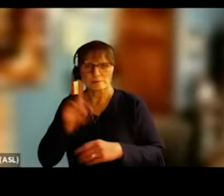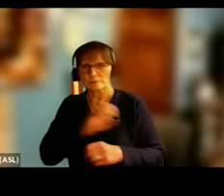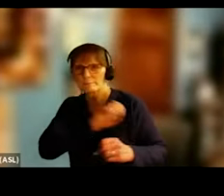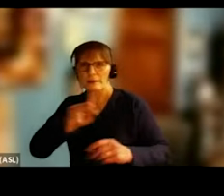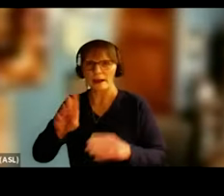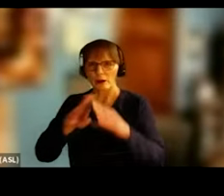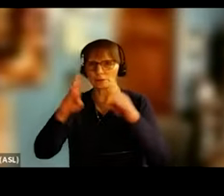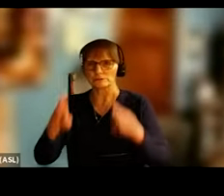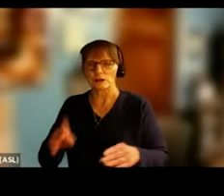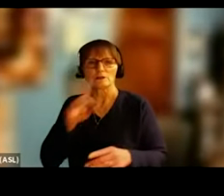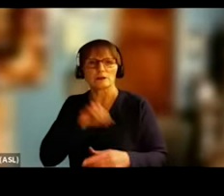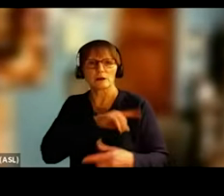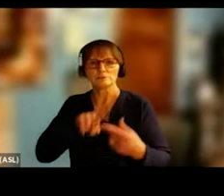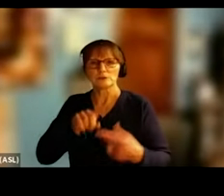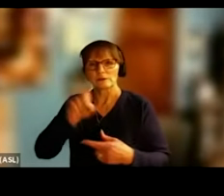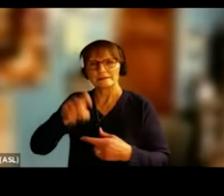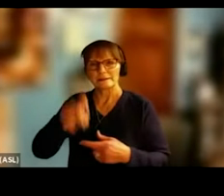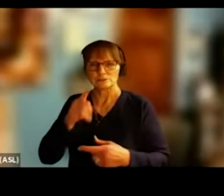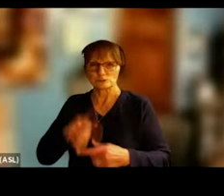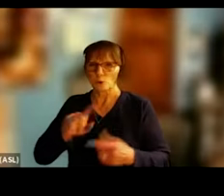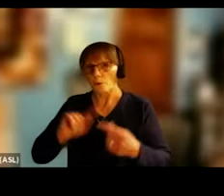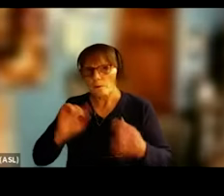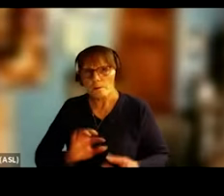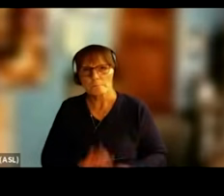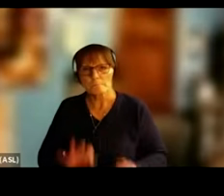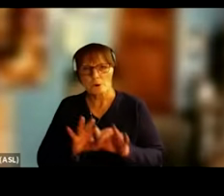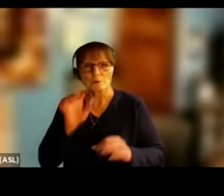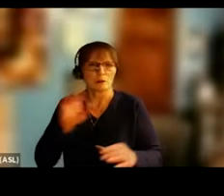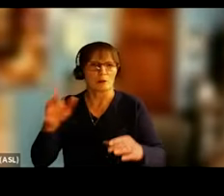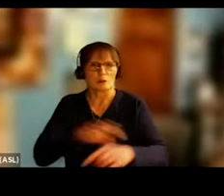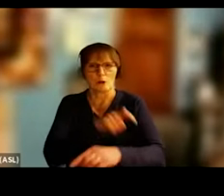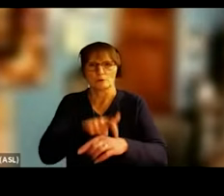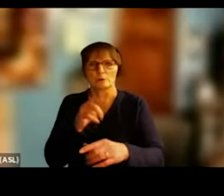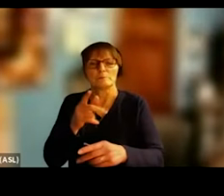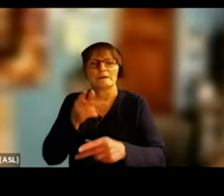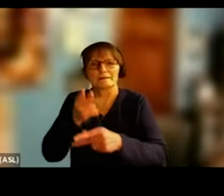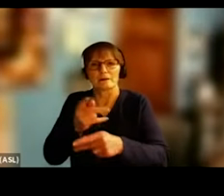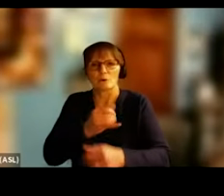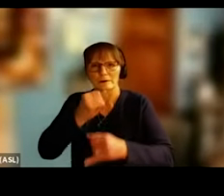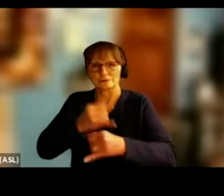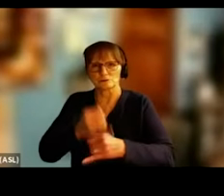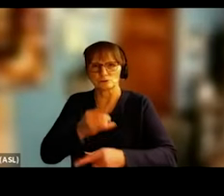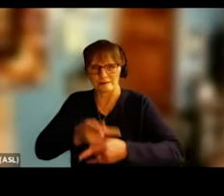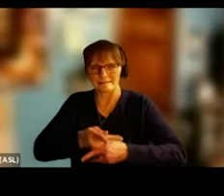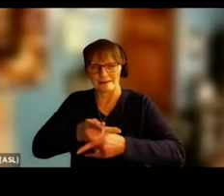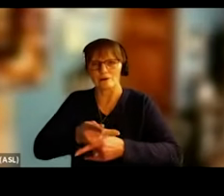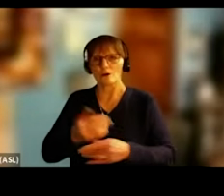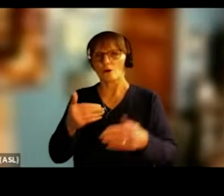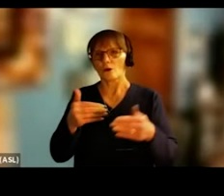until their needs are so significant again, they need to move into long-term care or institutionalized care. We also know that the VISPDAT,